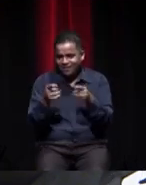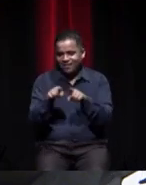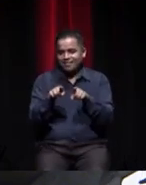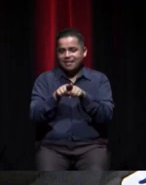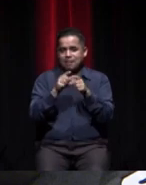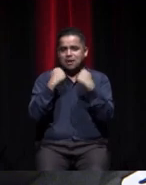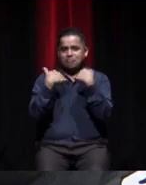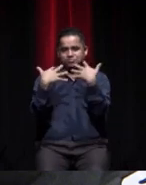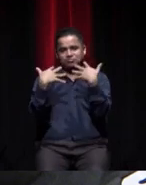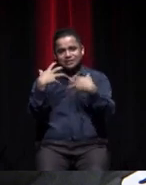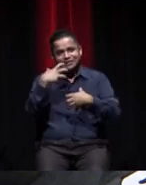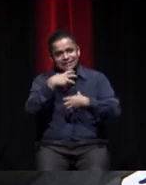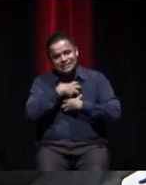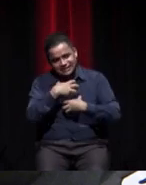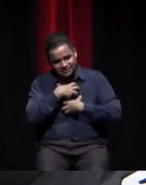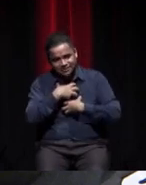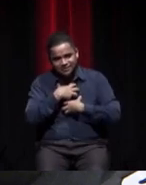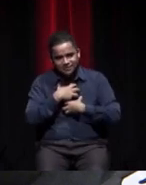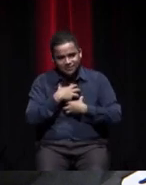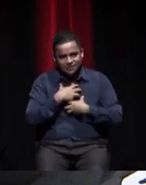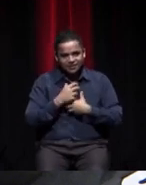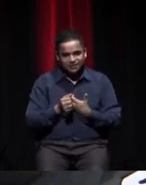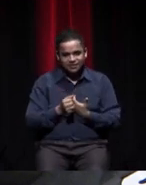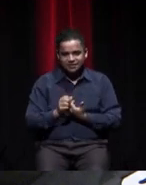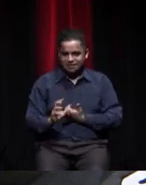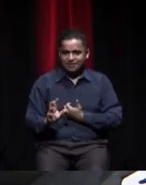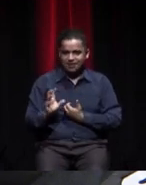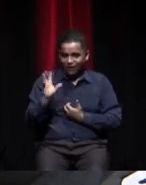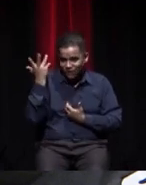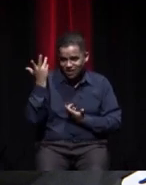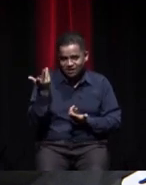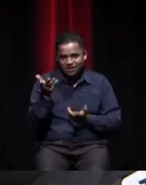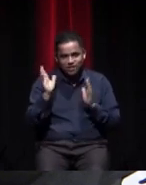This mass effect had already been described by Freud.